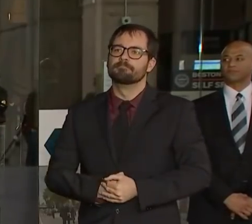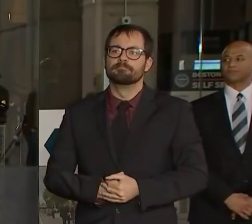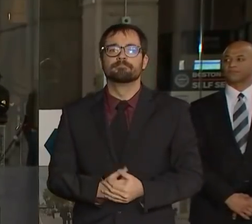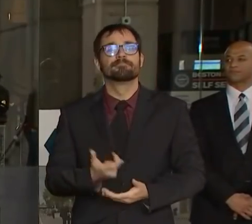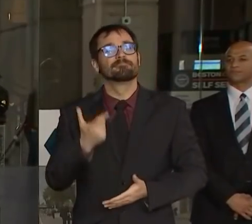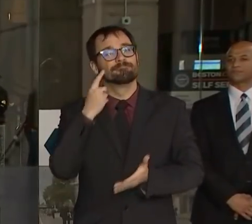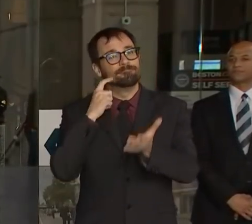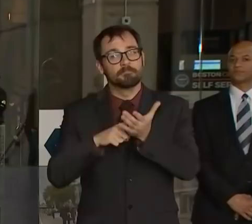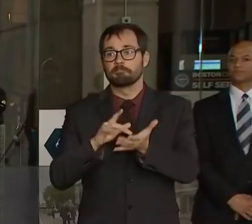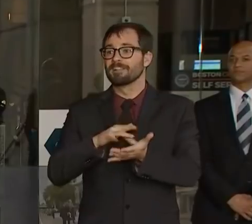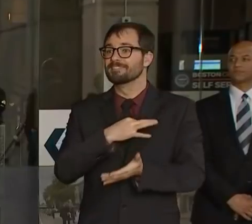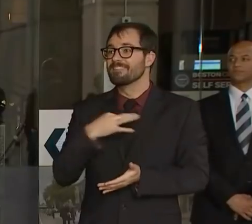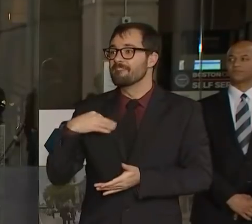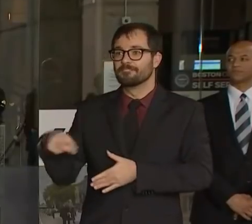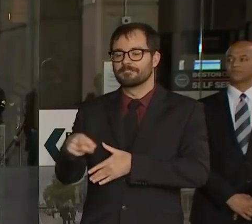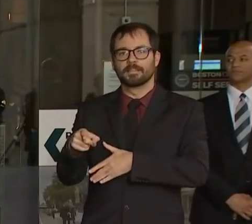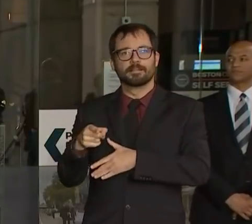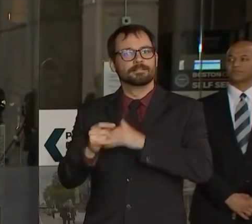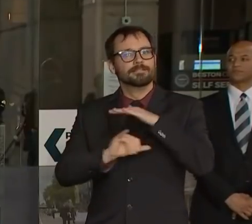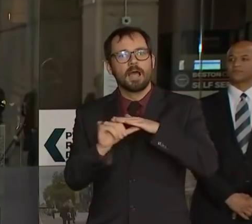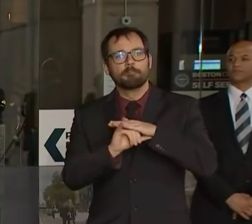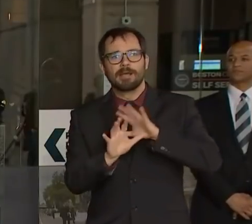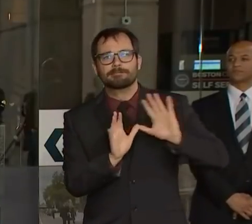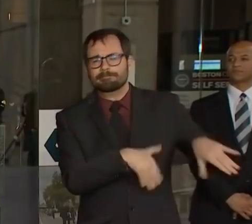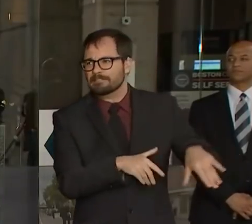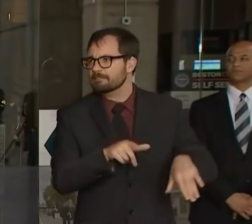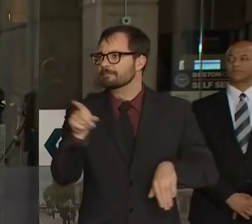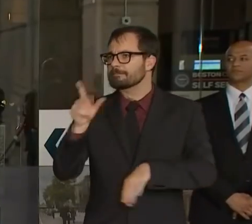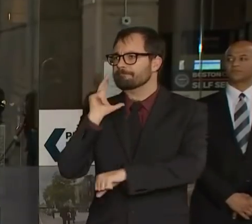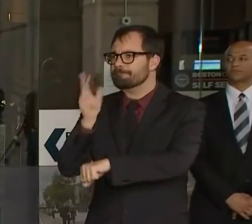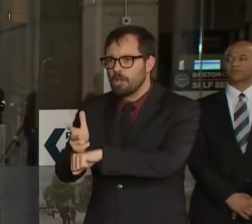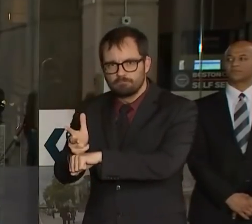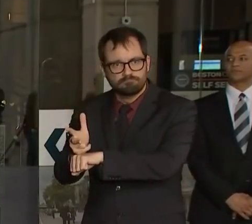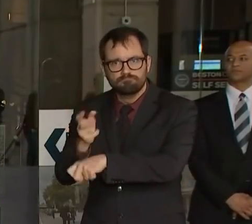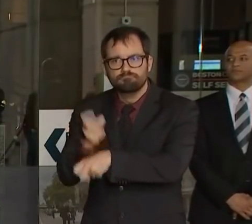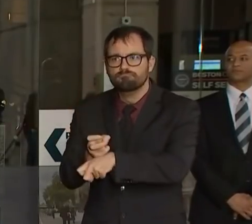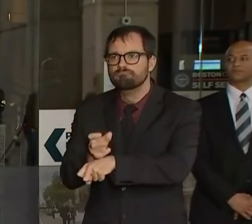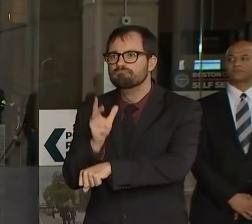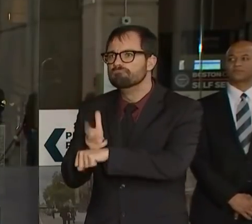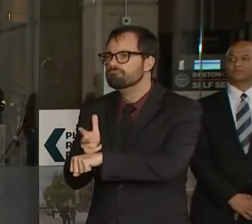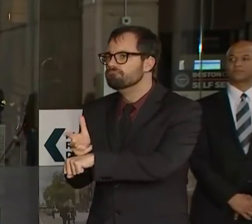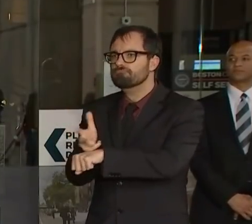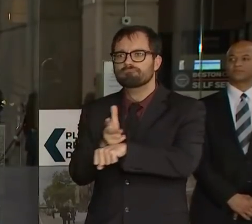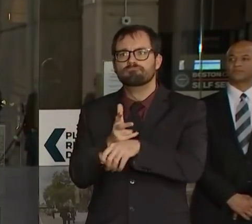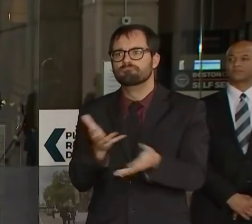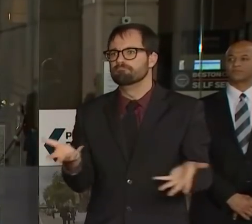MEDICAL STAFF CAN WORK WITHOUT PROBLEMS. MANY MEDICAL STAFF ARE CONCERNED ABOUT PUBLIC TRANSPORTATION AND ARE HAVING DIFFICULTY PARKING.